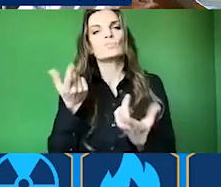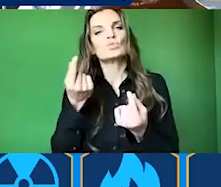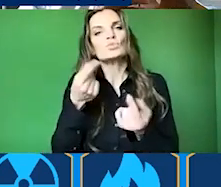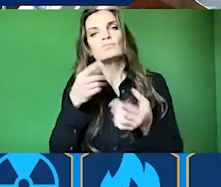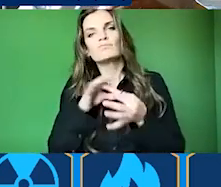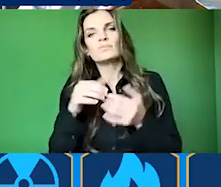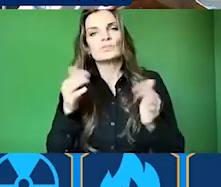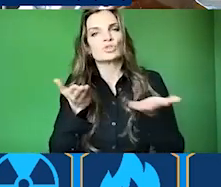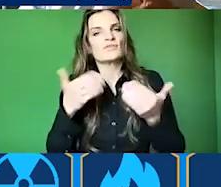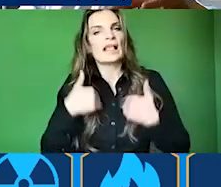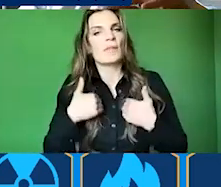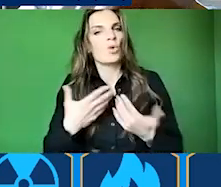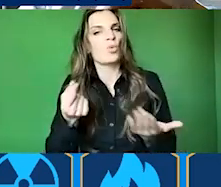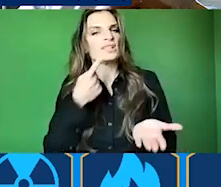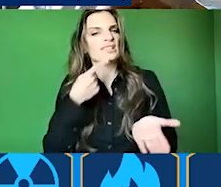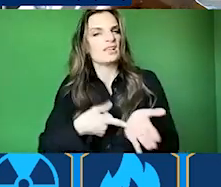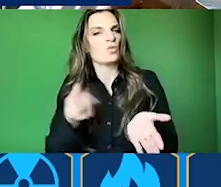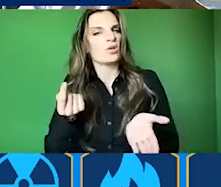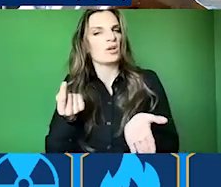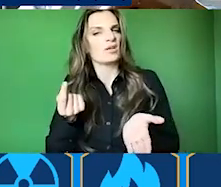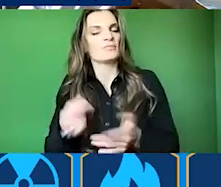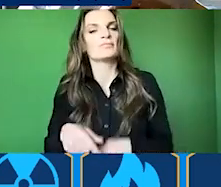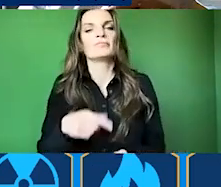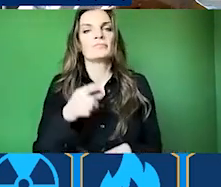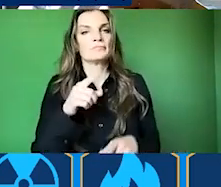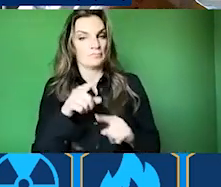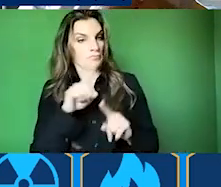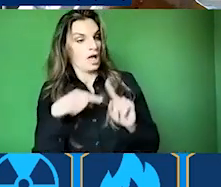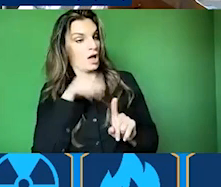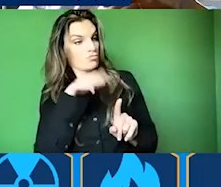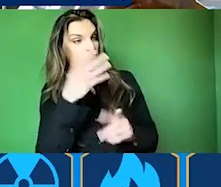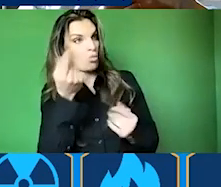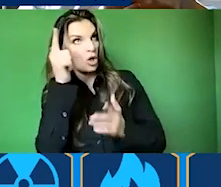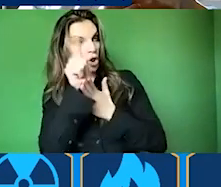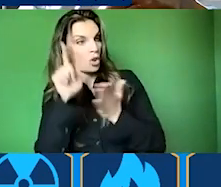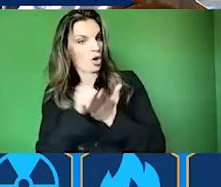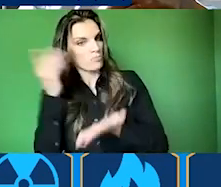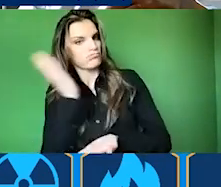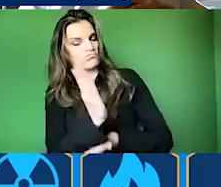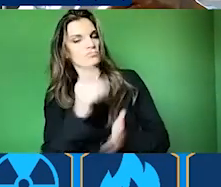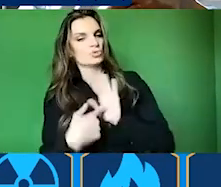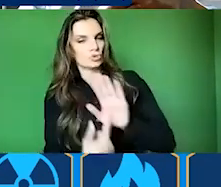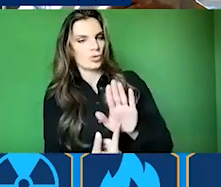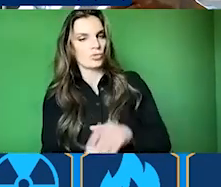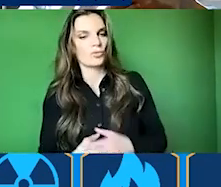animals. Here is what the law says. What does the policy read. Pragmatic. What programs